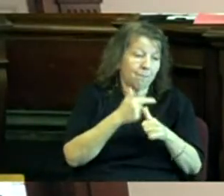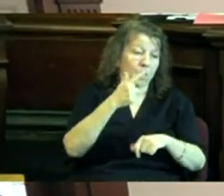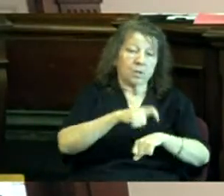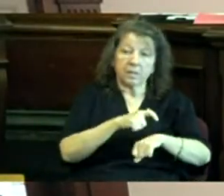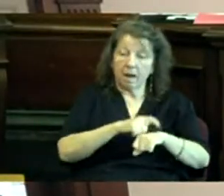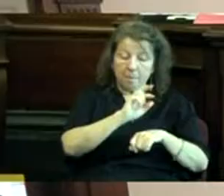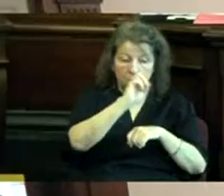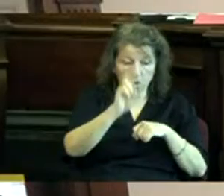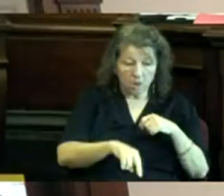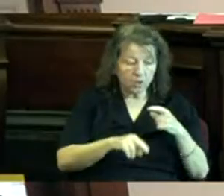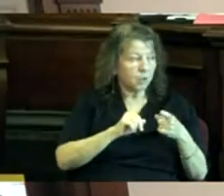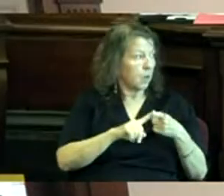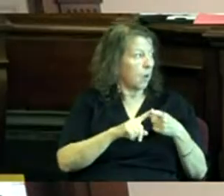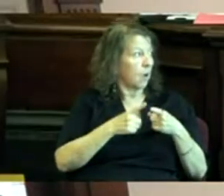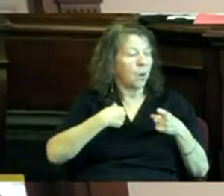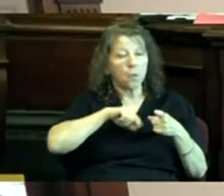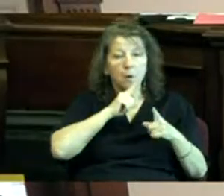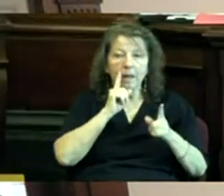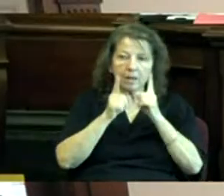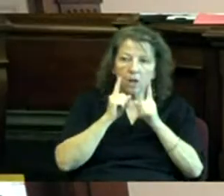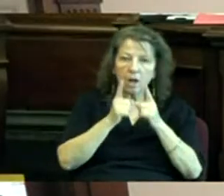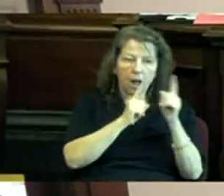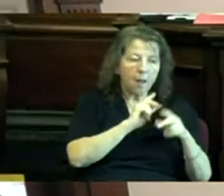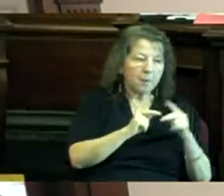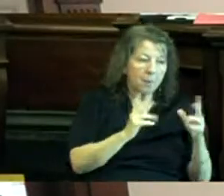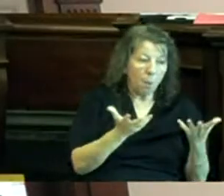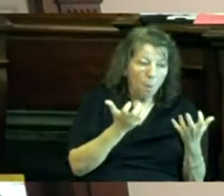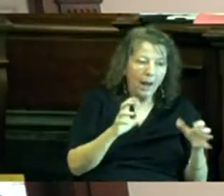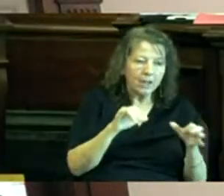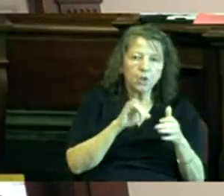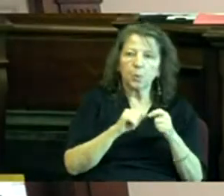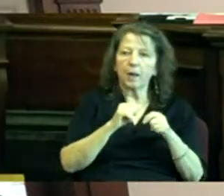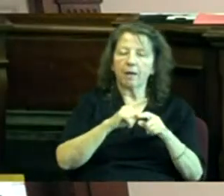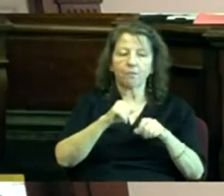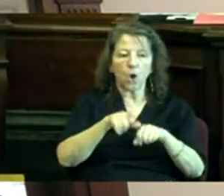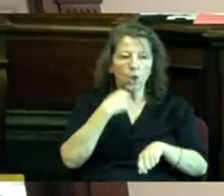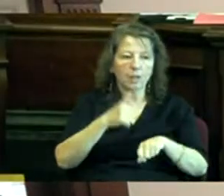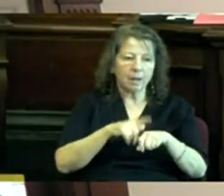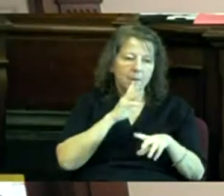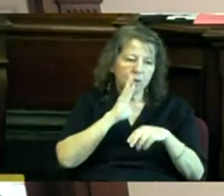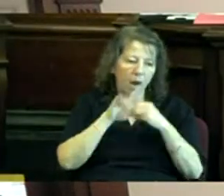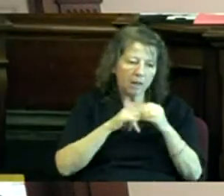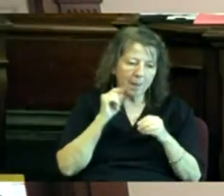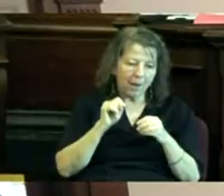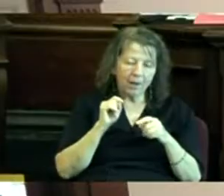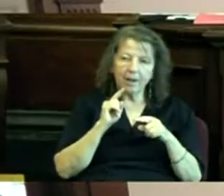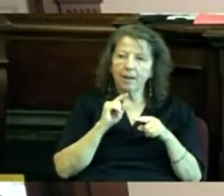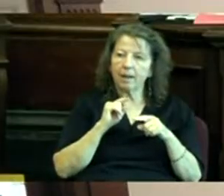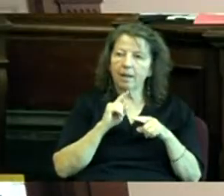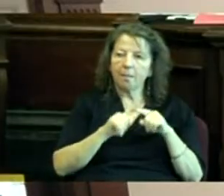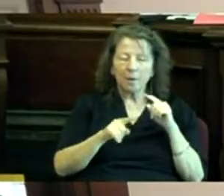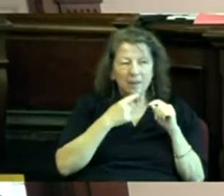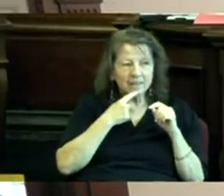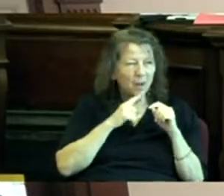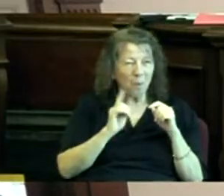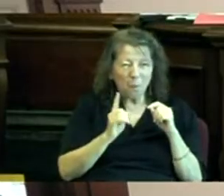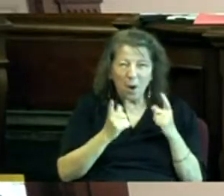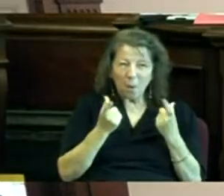pilot. We've never done this before here in Rochester. We had to spend a fair amount of time